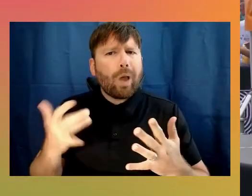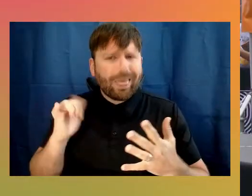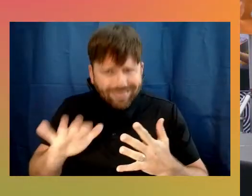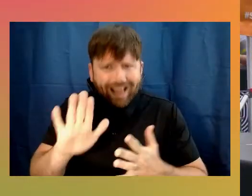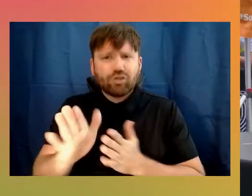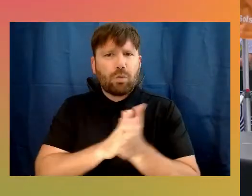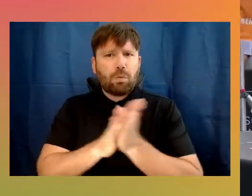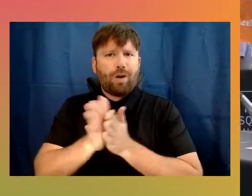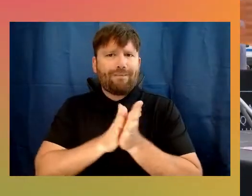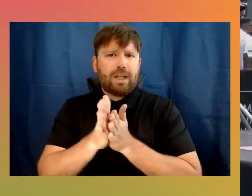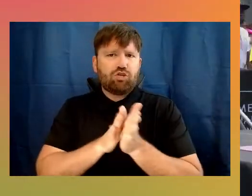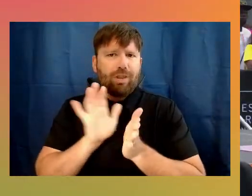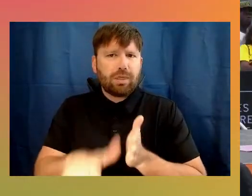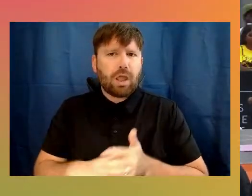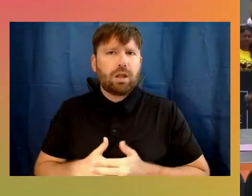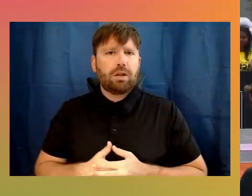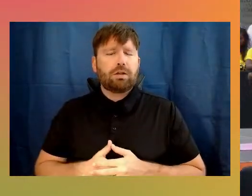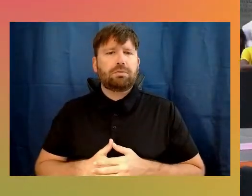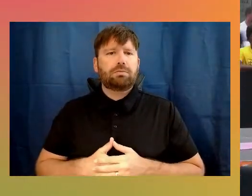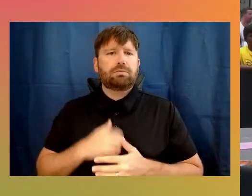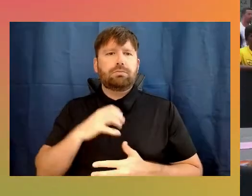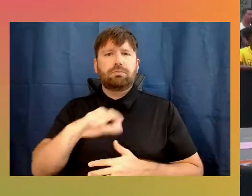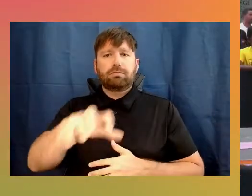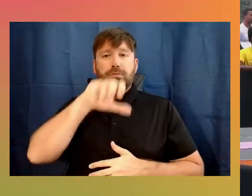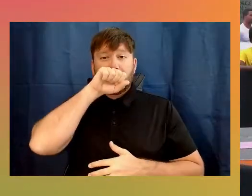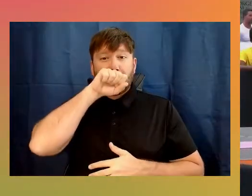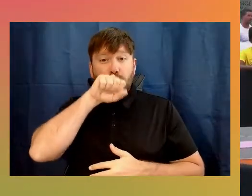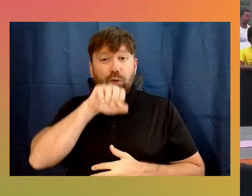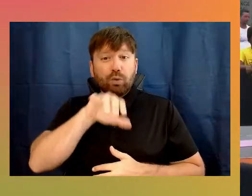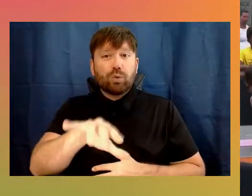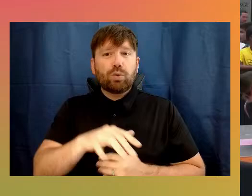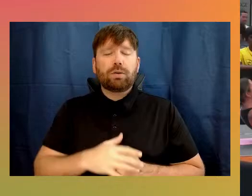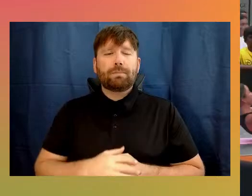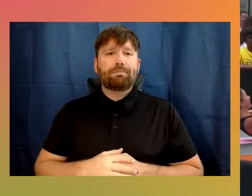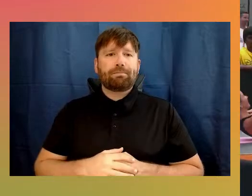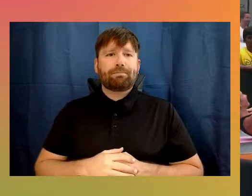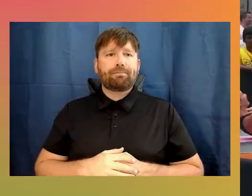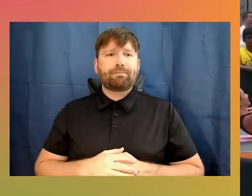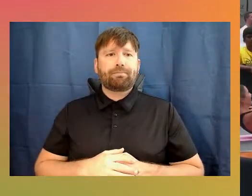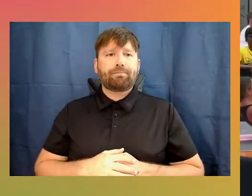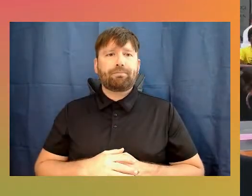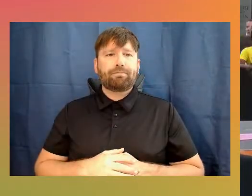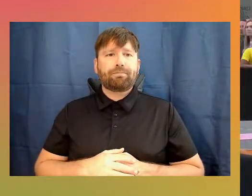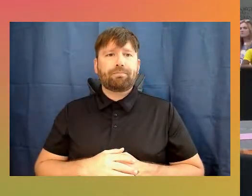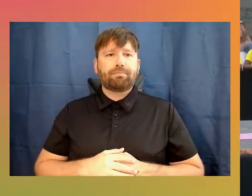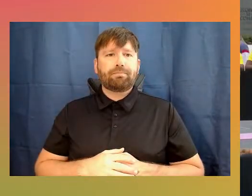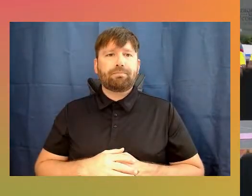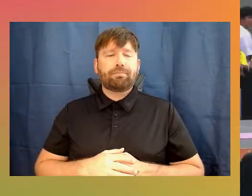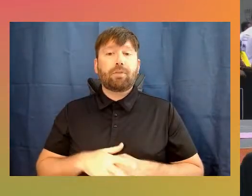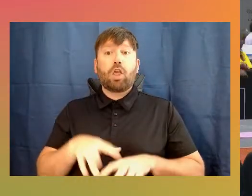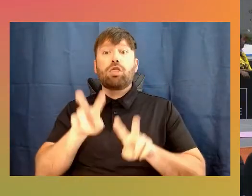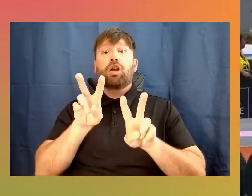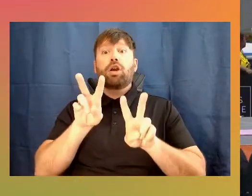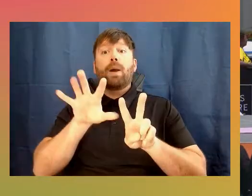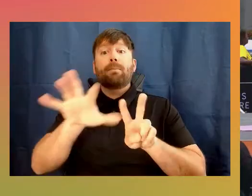DEEPER. WHAT ARE